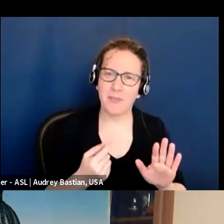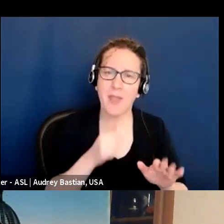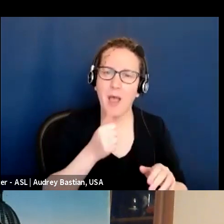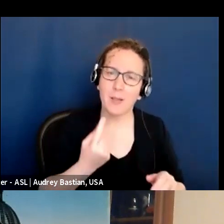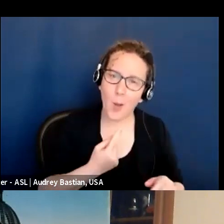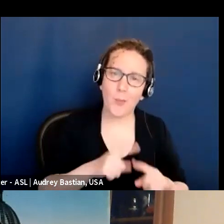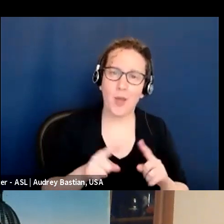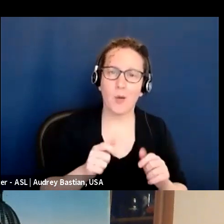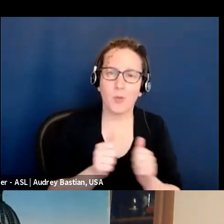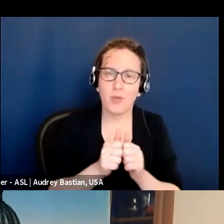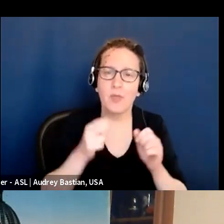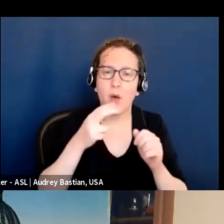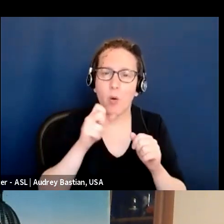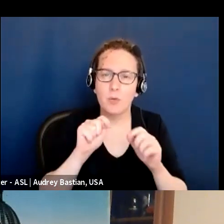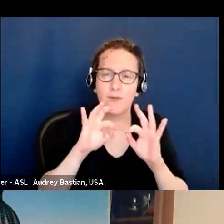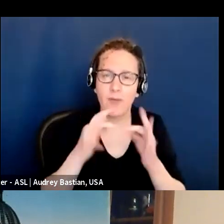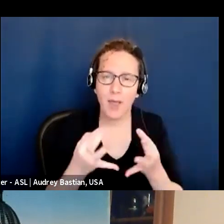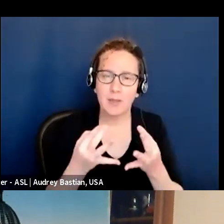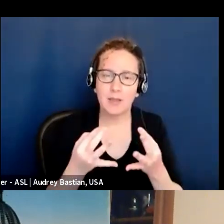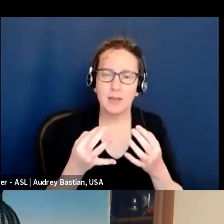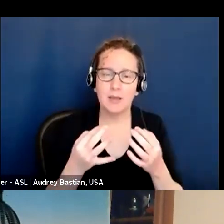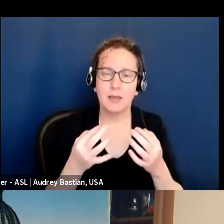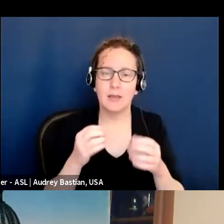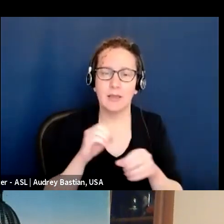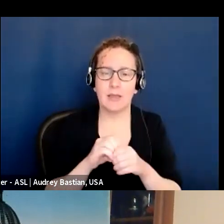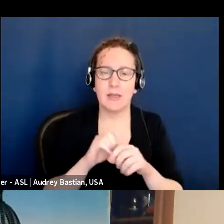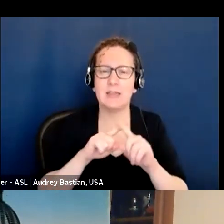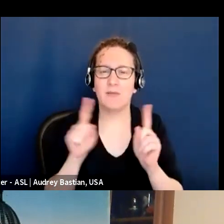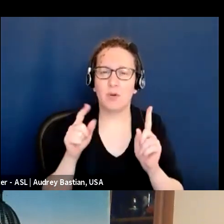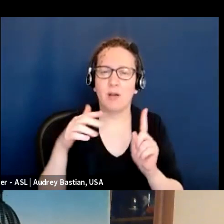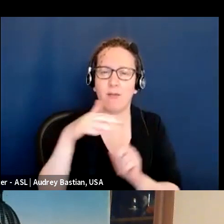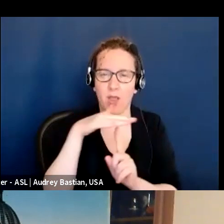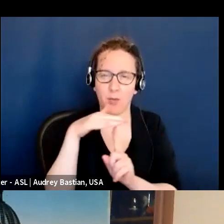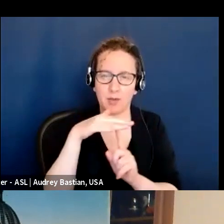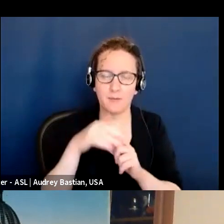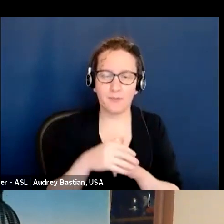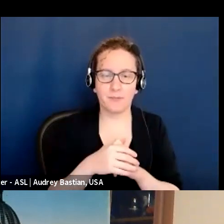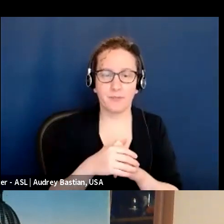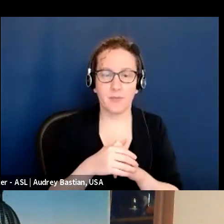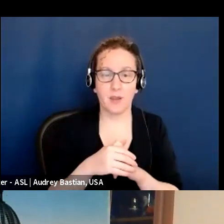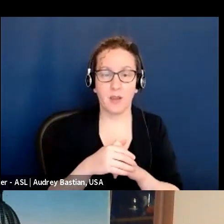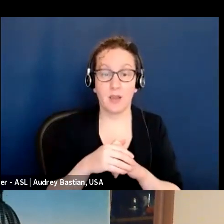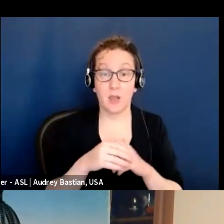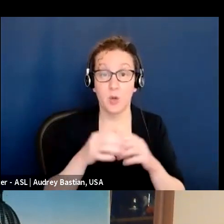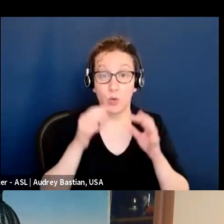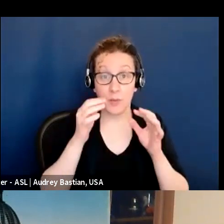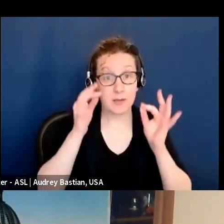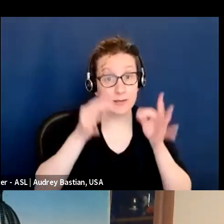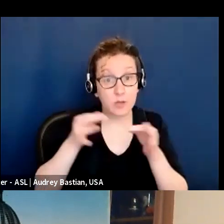host family in the different environment, if you can make decision business yourself,